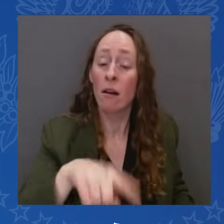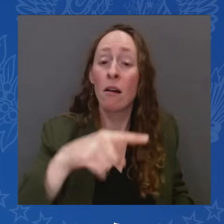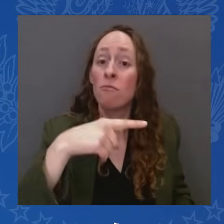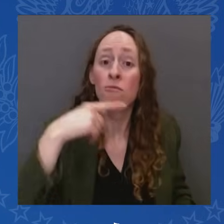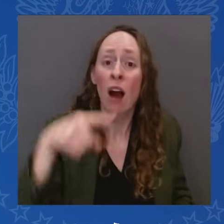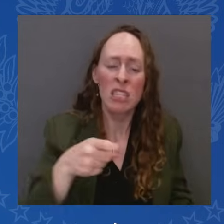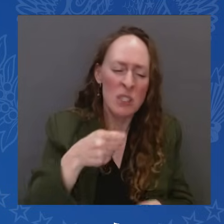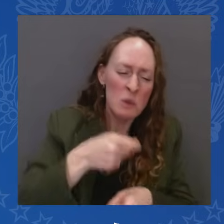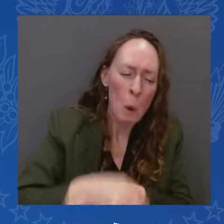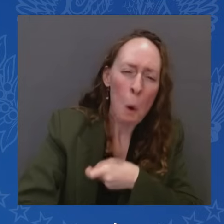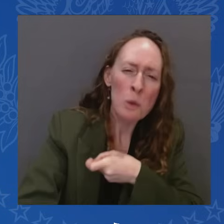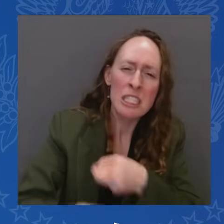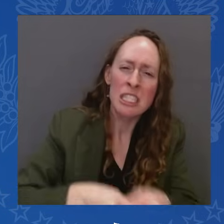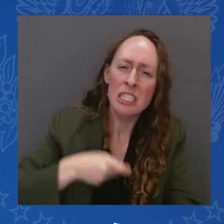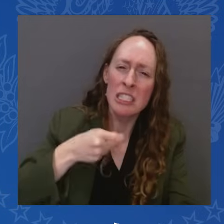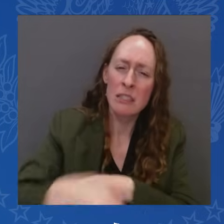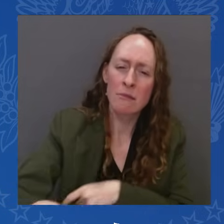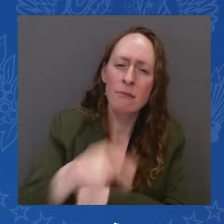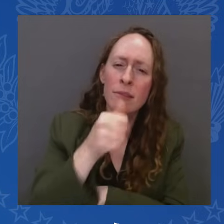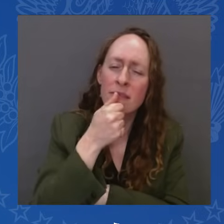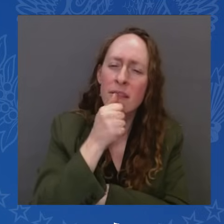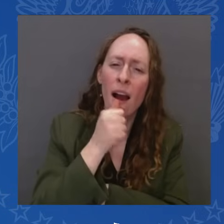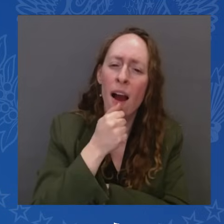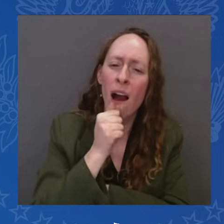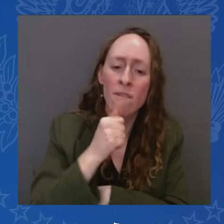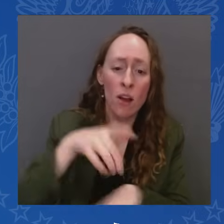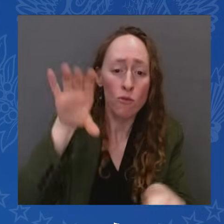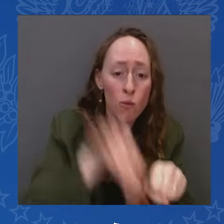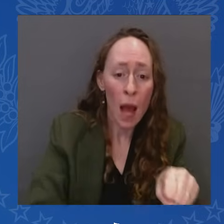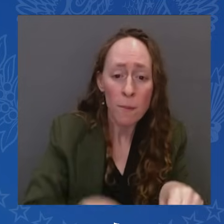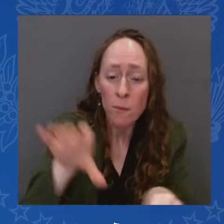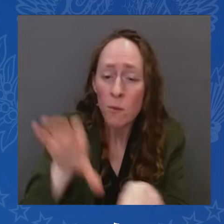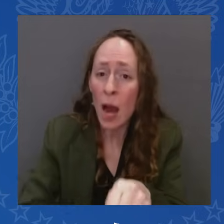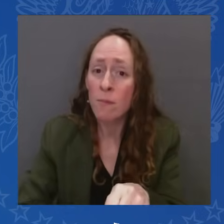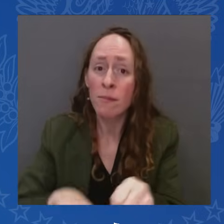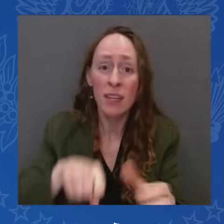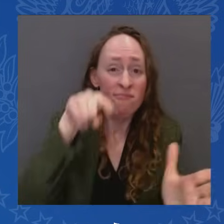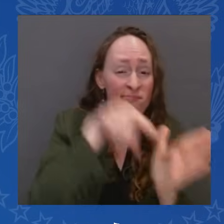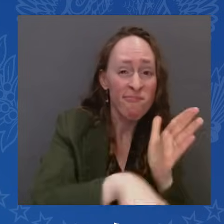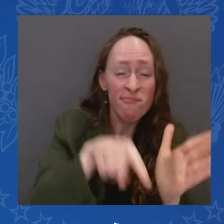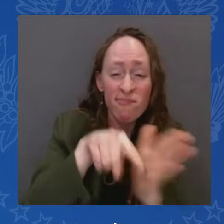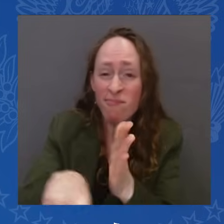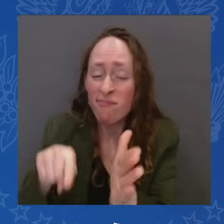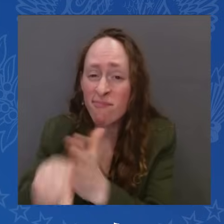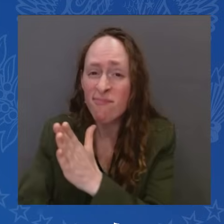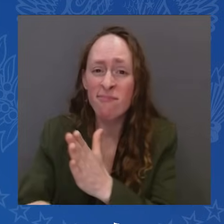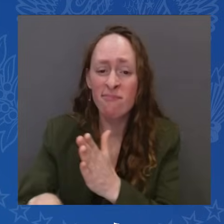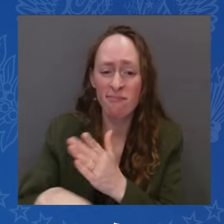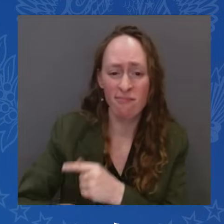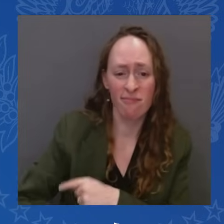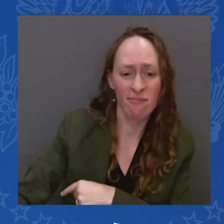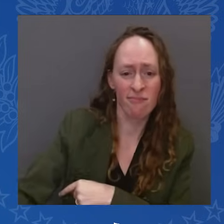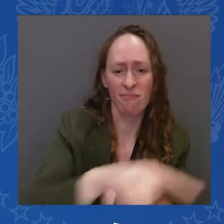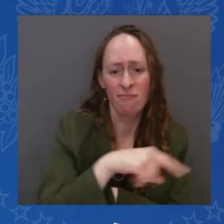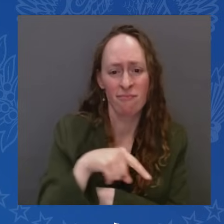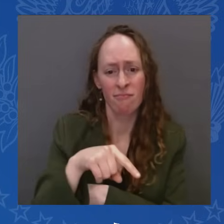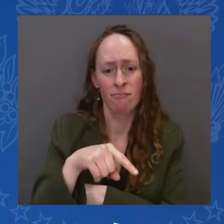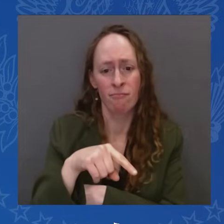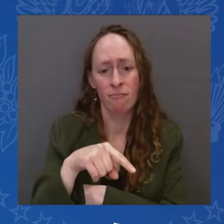And those voices which offers to give up our territories, they offers as well to give up our people.